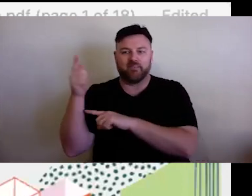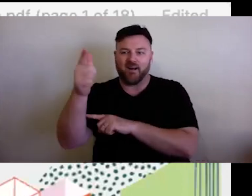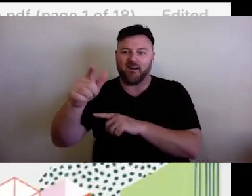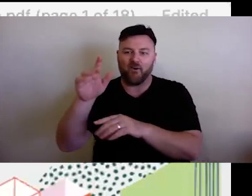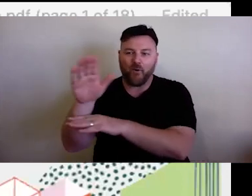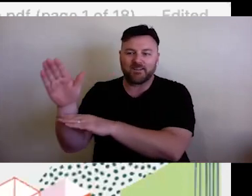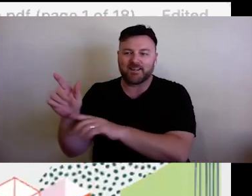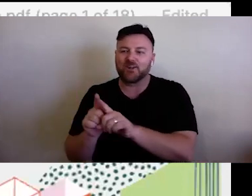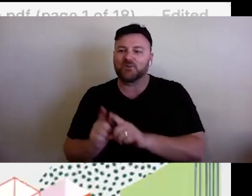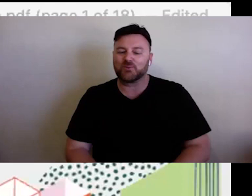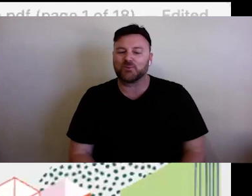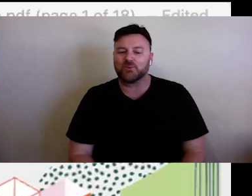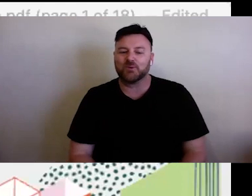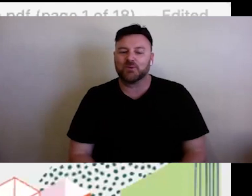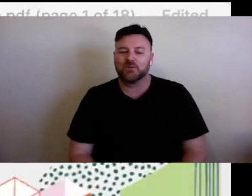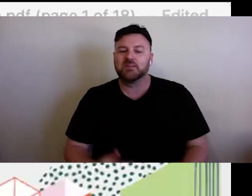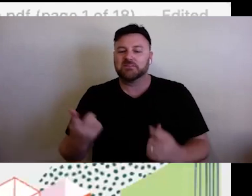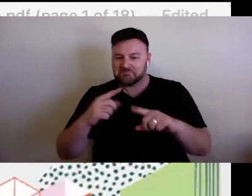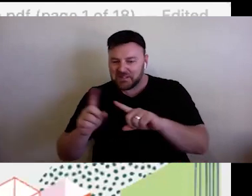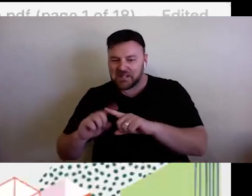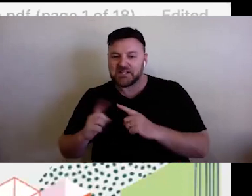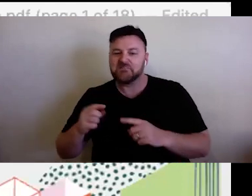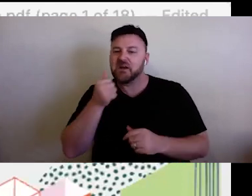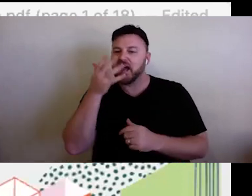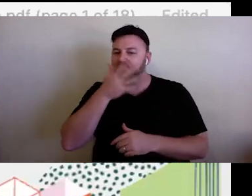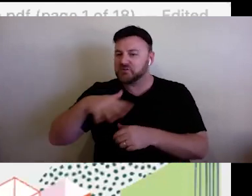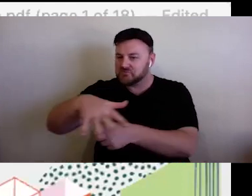thank you to the Australia Council for inviting me to connect with you